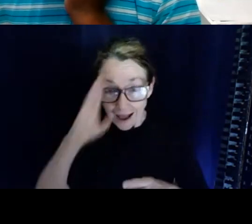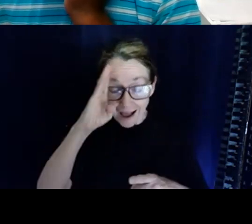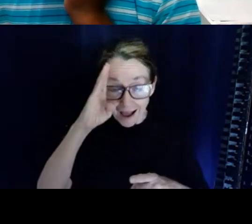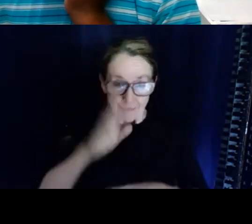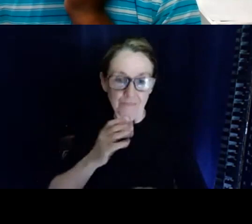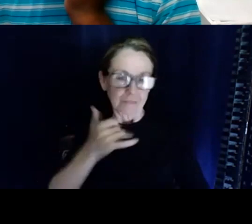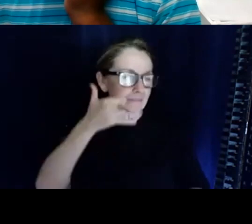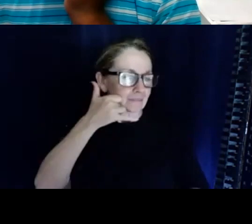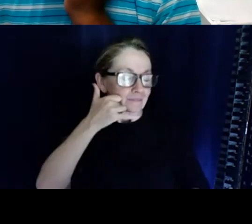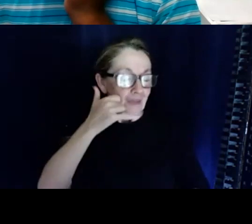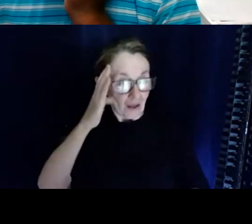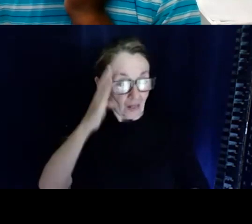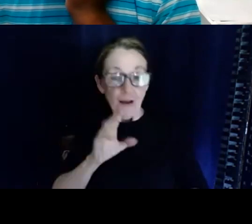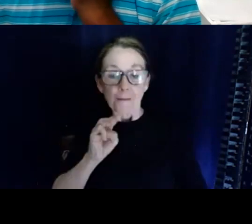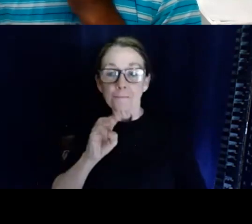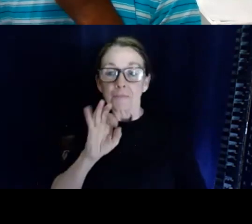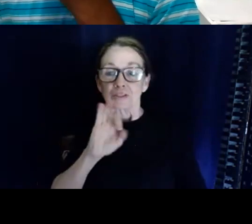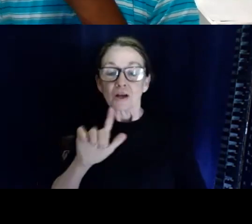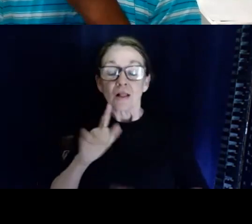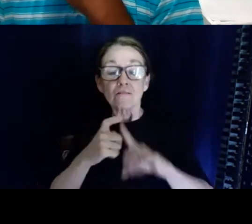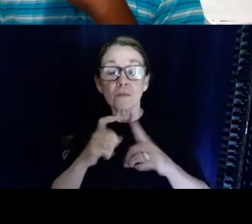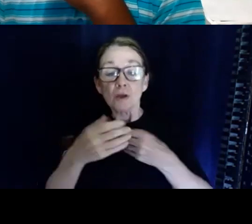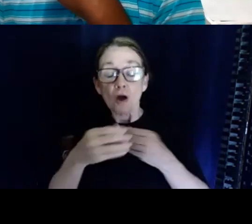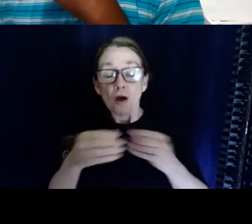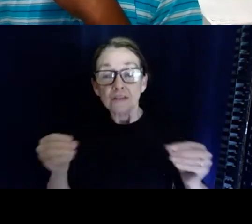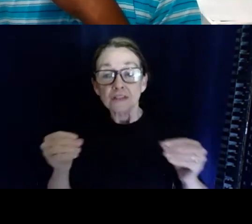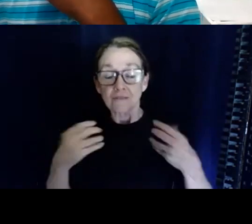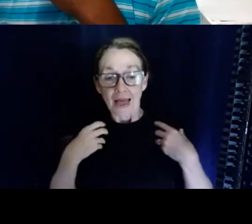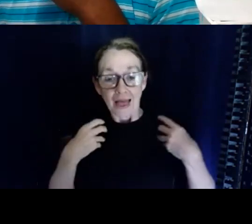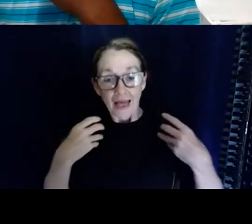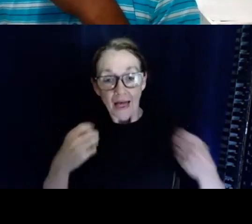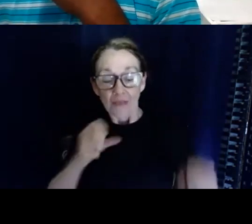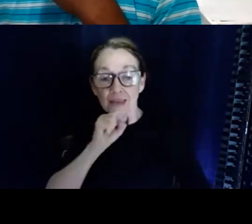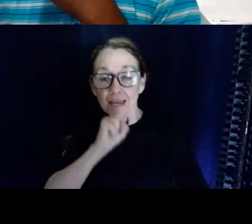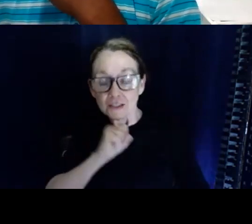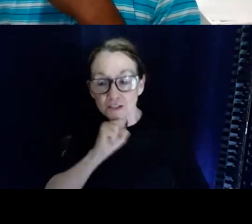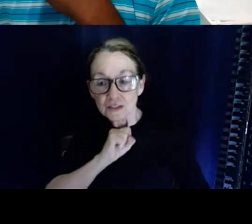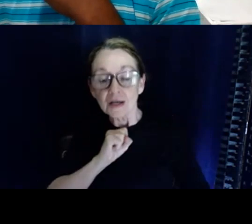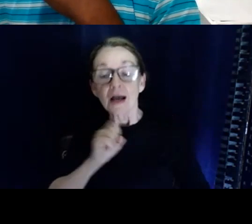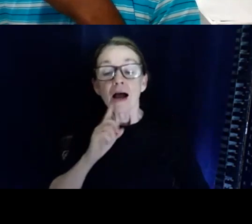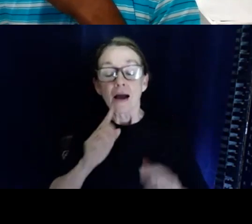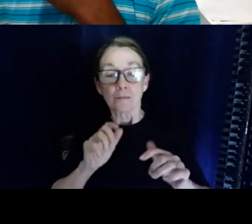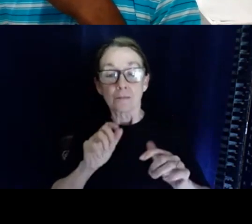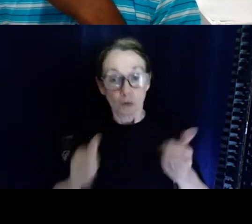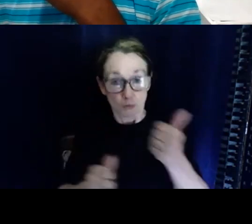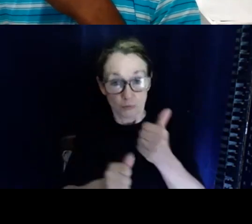AND THEN AFTER THAT WE HAVE MICHELLE.